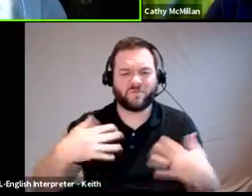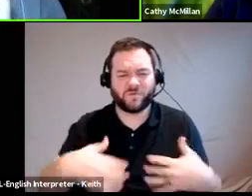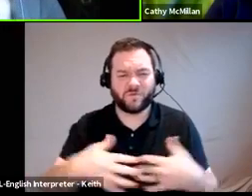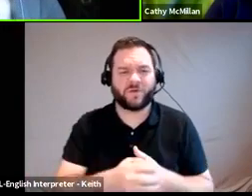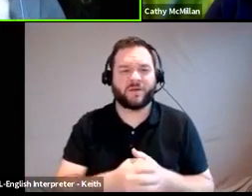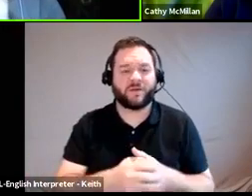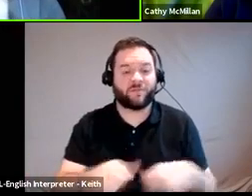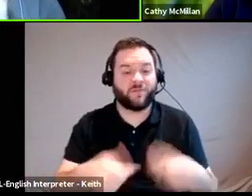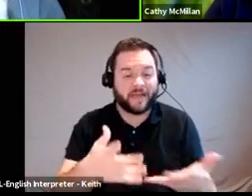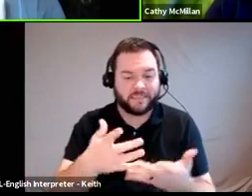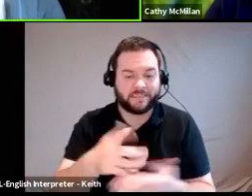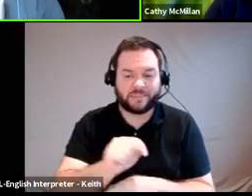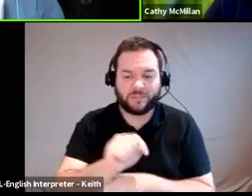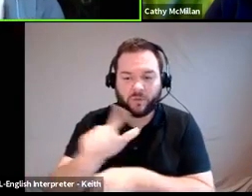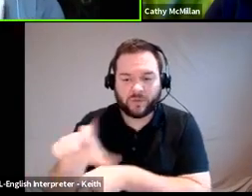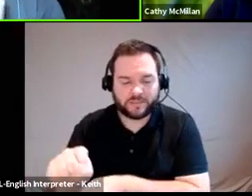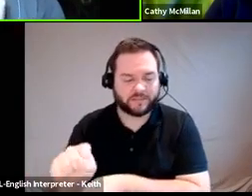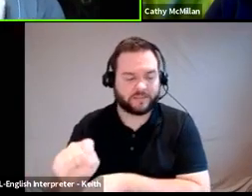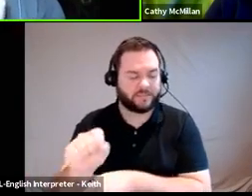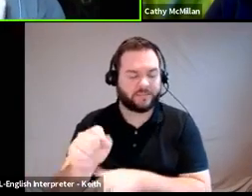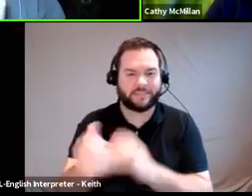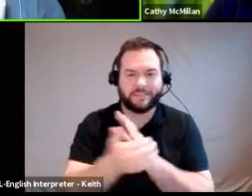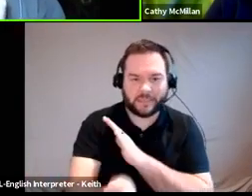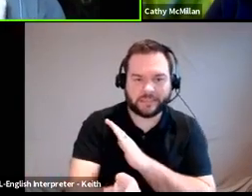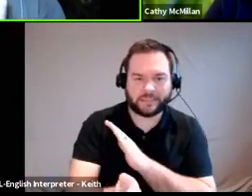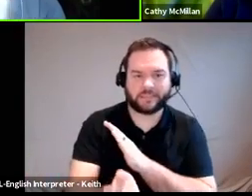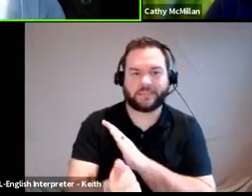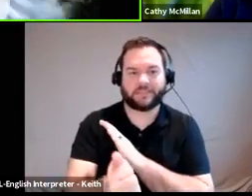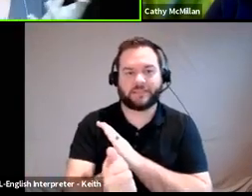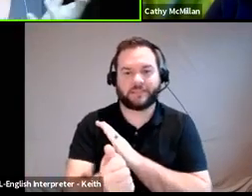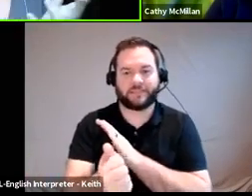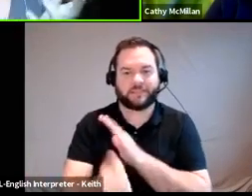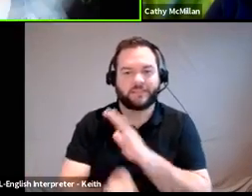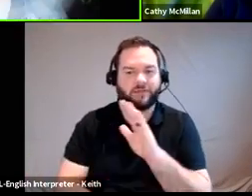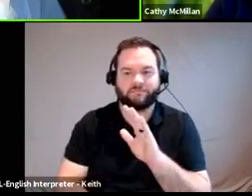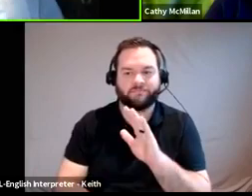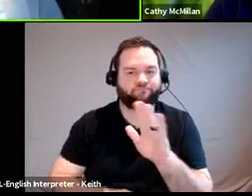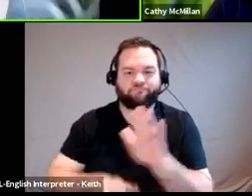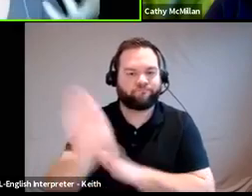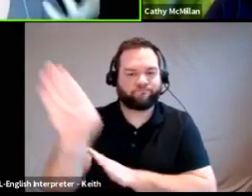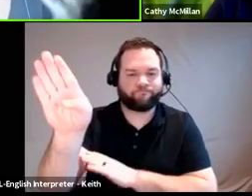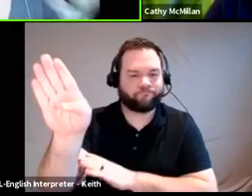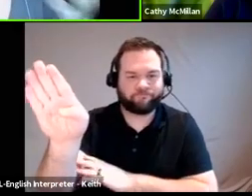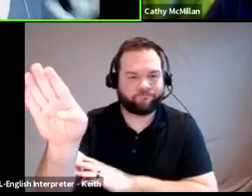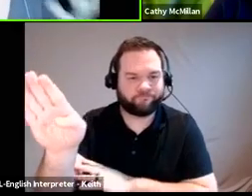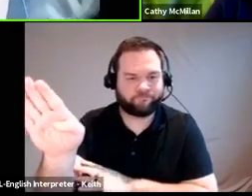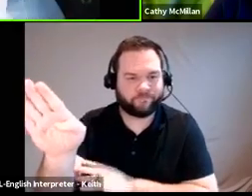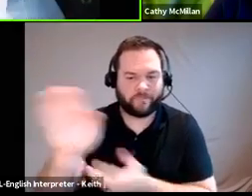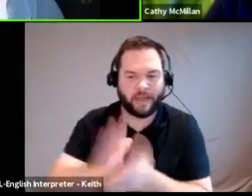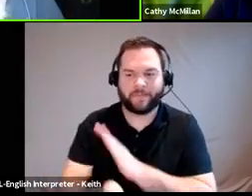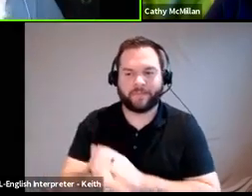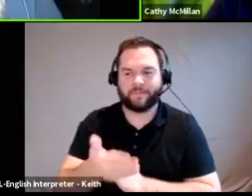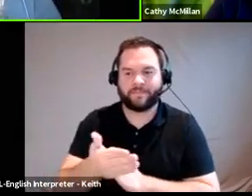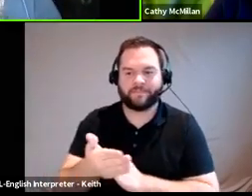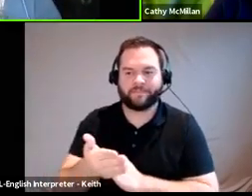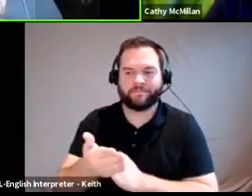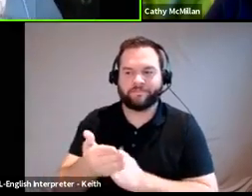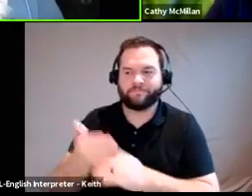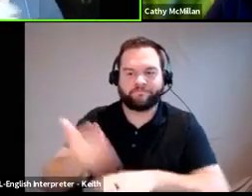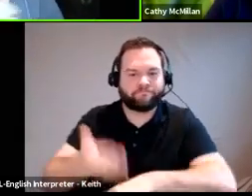that would have helped him. Give him to tools. Give him to tools to. to throw to thrive and to thrive and to be his, his best